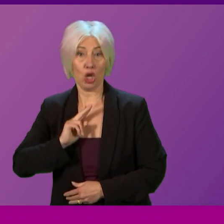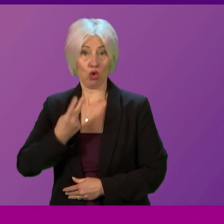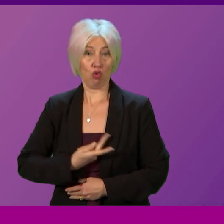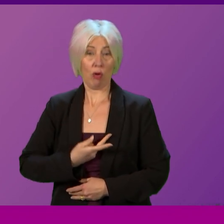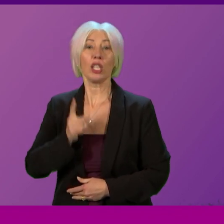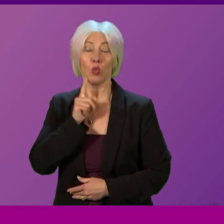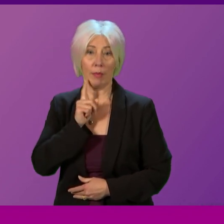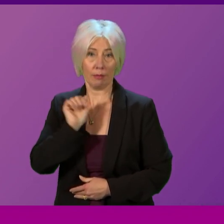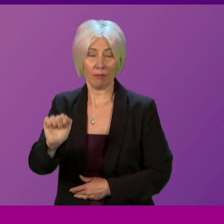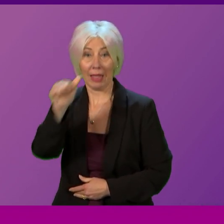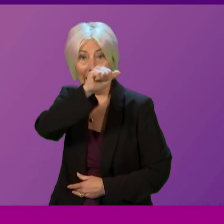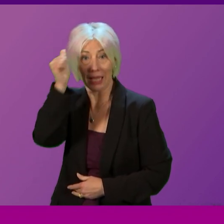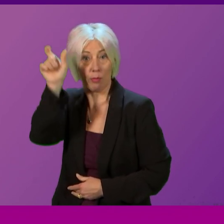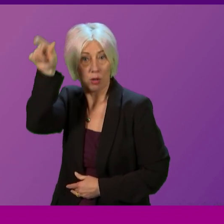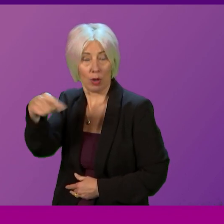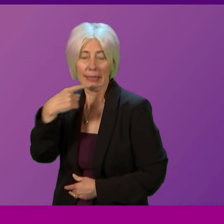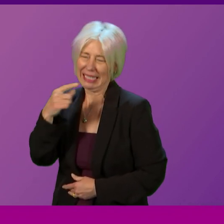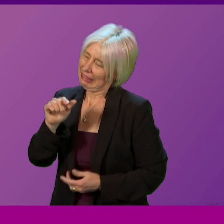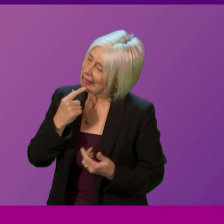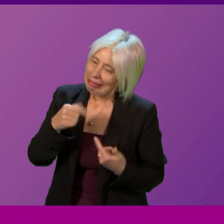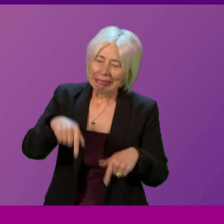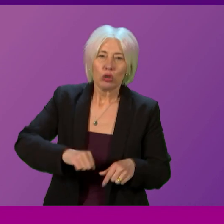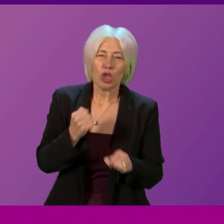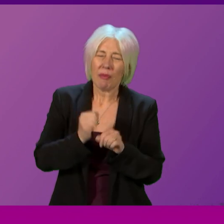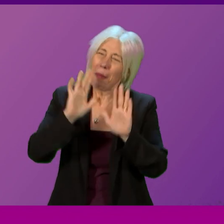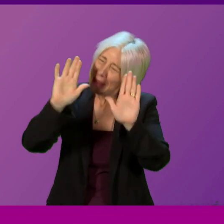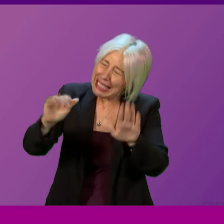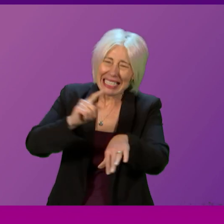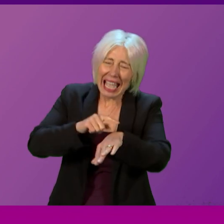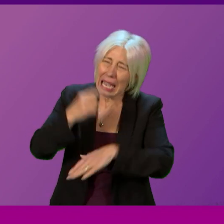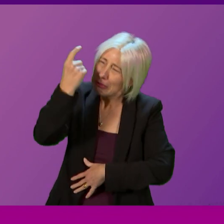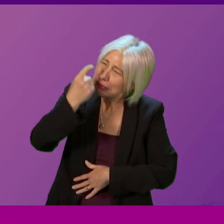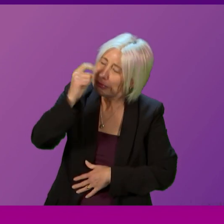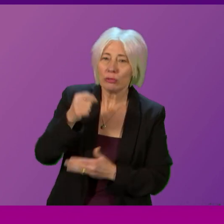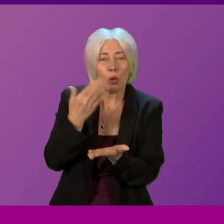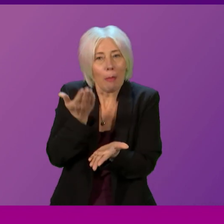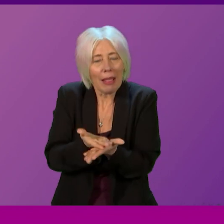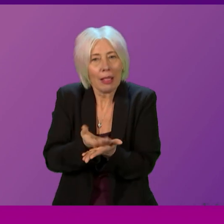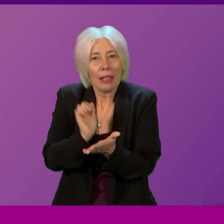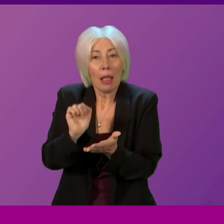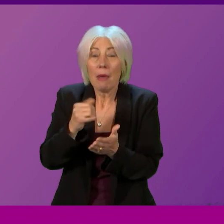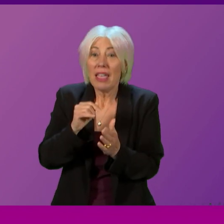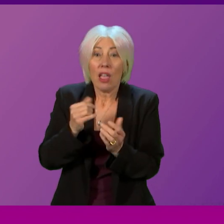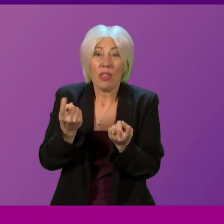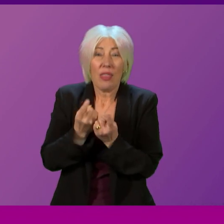The expert appealed to the Scottish Government to set aside more time to consider the Gender Recognition Reform Bill’s possible unintended consequences.